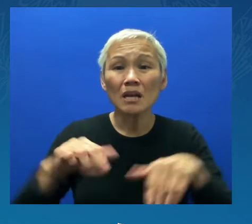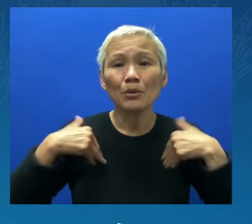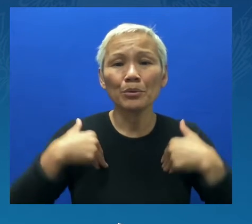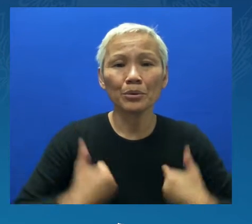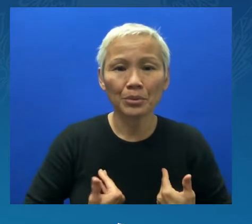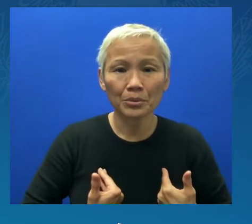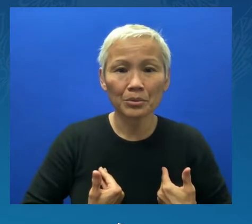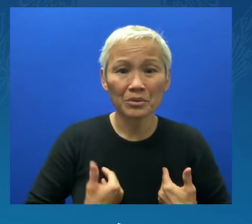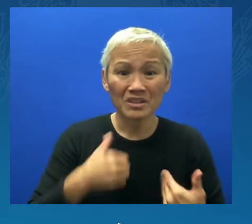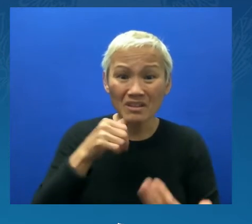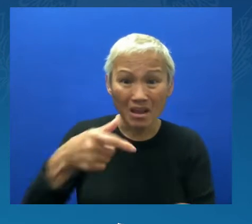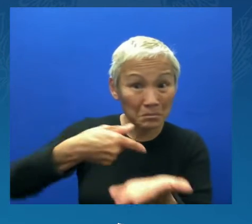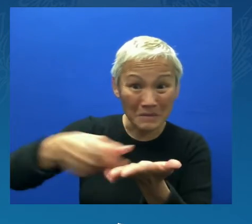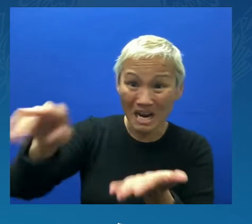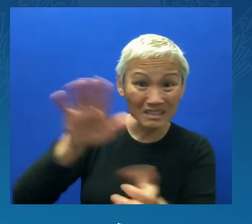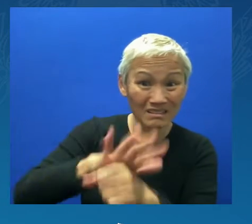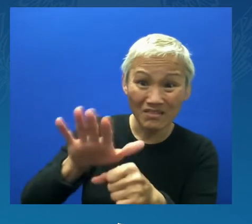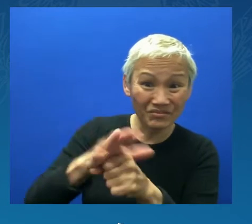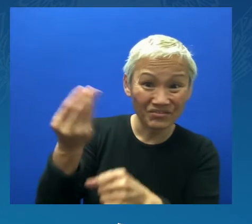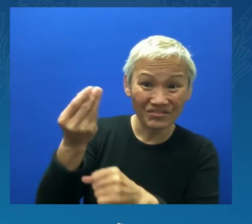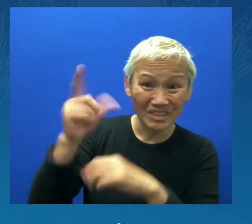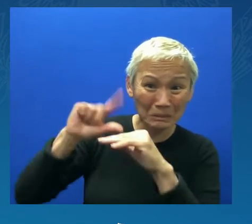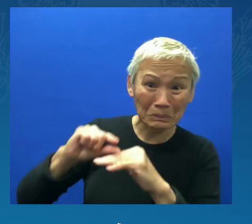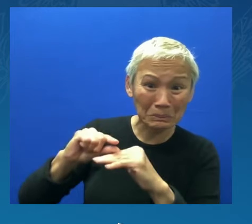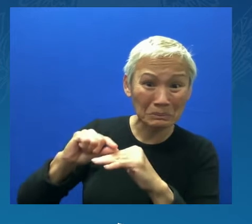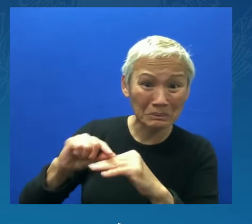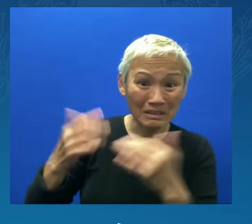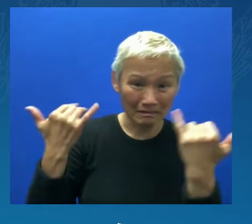but now we have this situation. And so, what I'm hearing is a number of things.